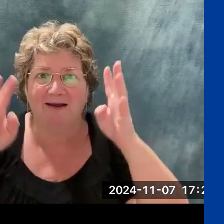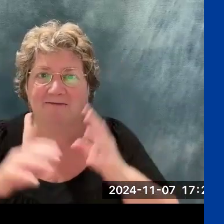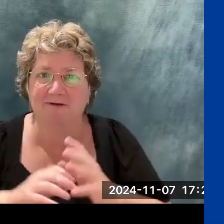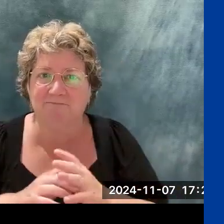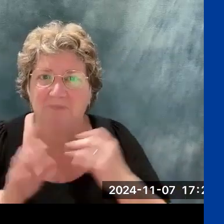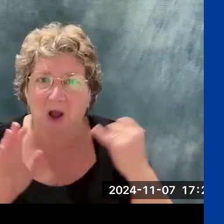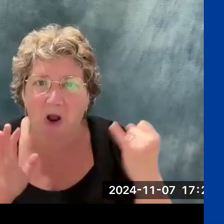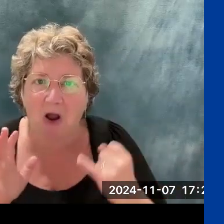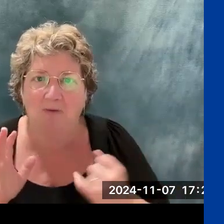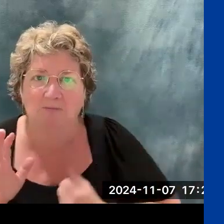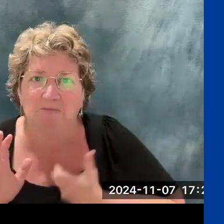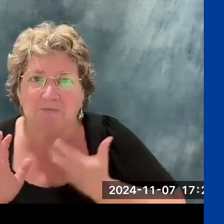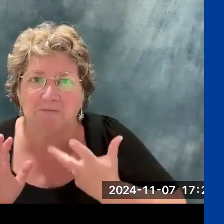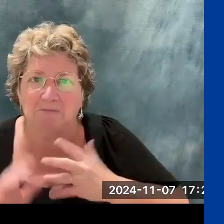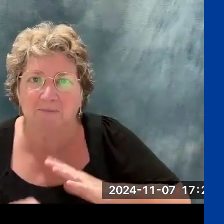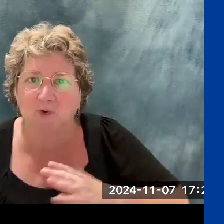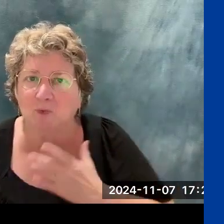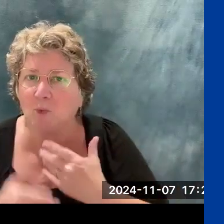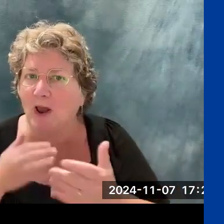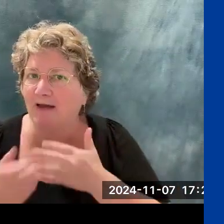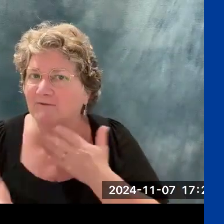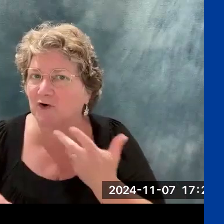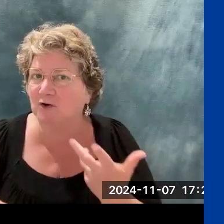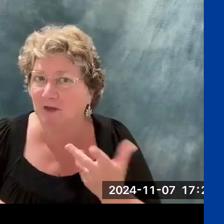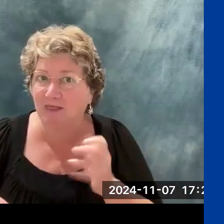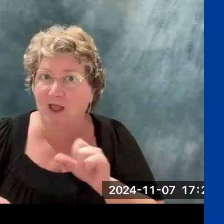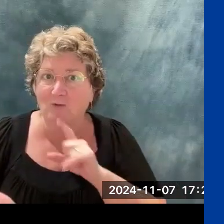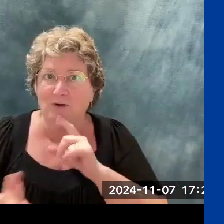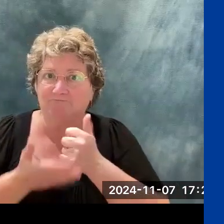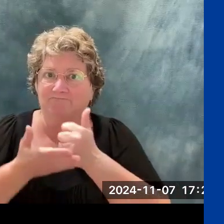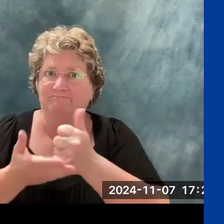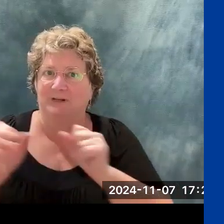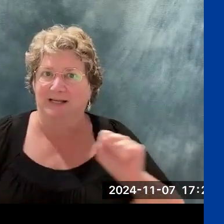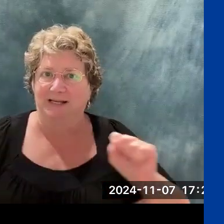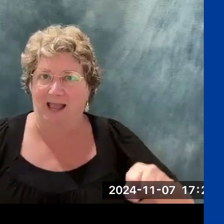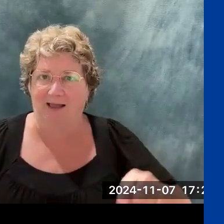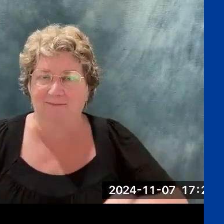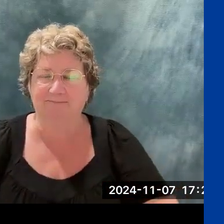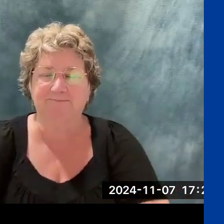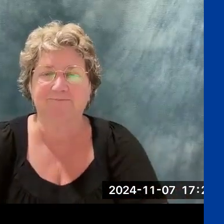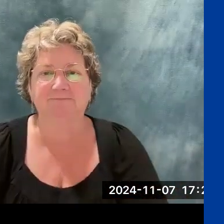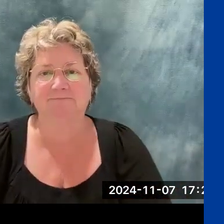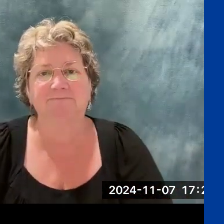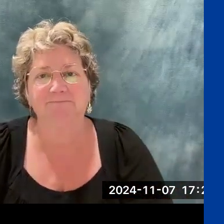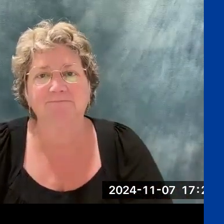One of the things that I've heard from clients is that oftentimes when they're asked a lot